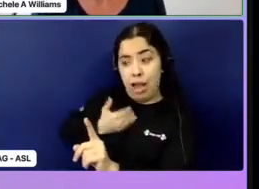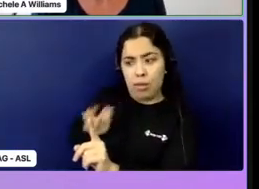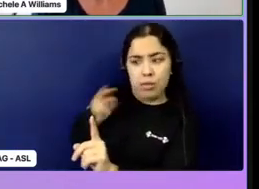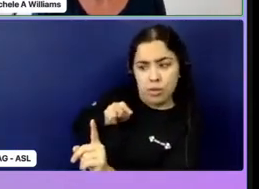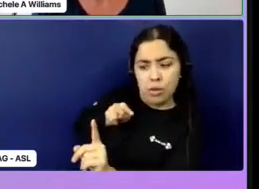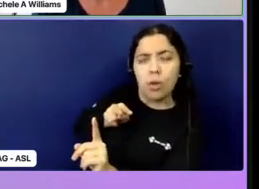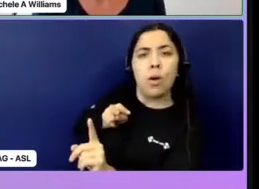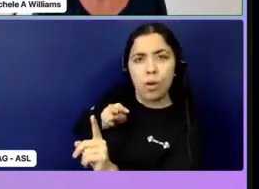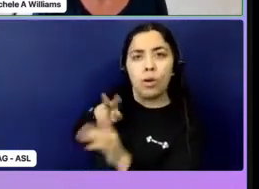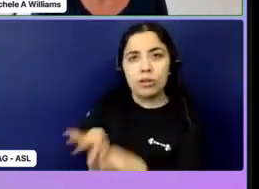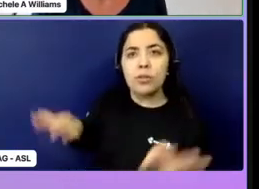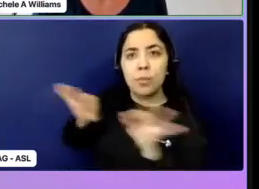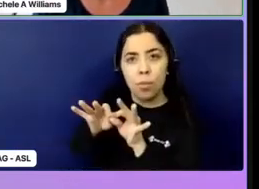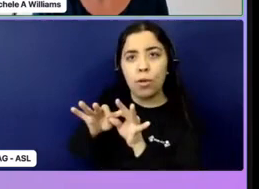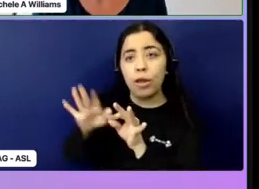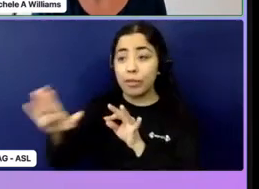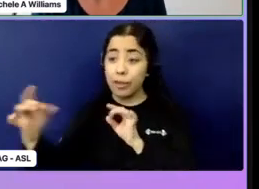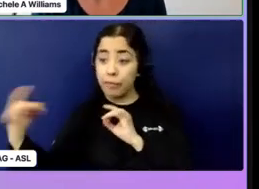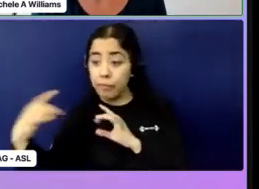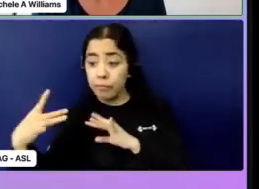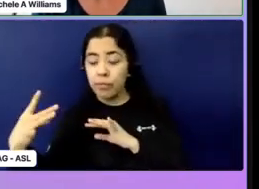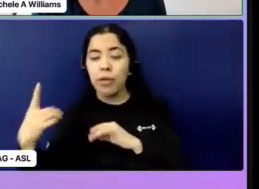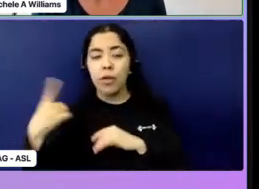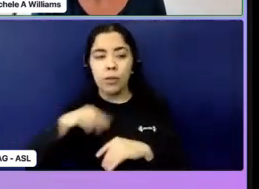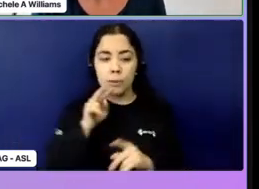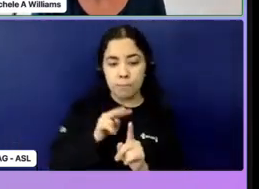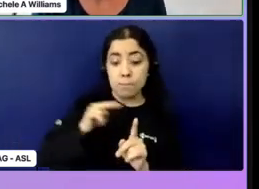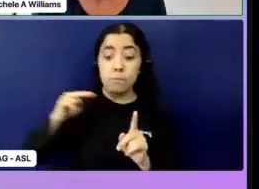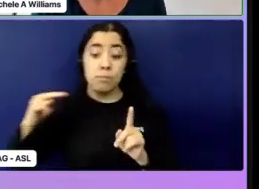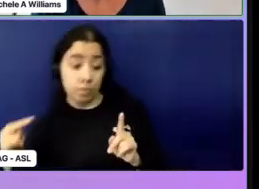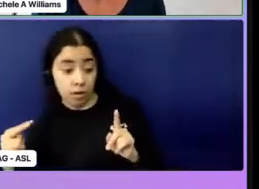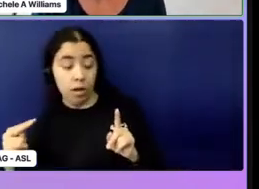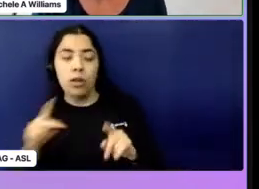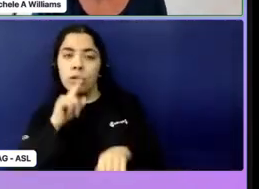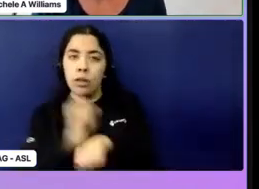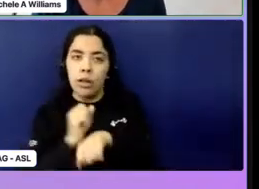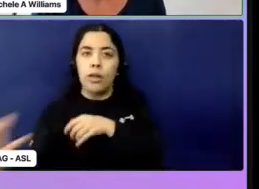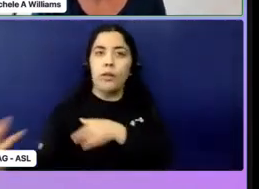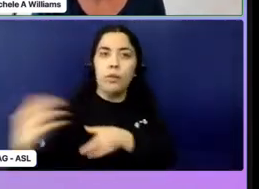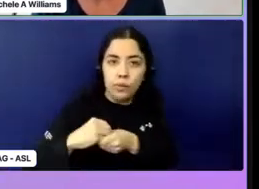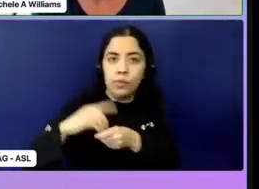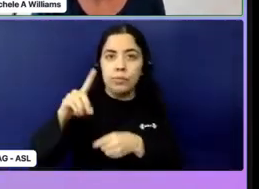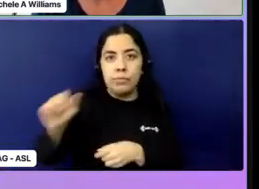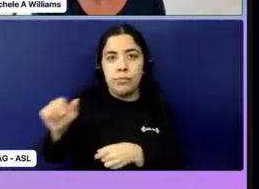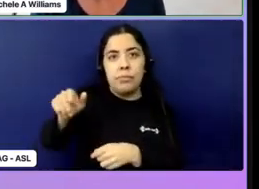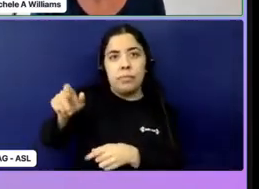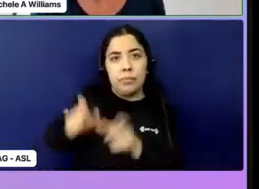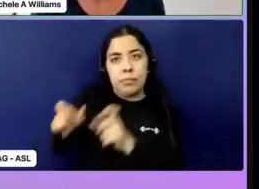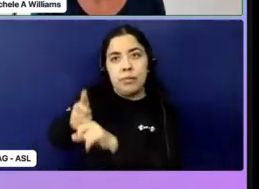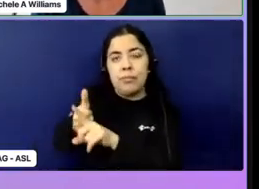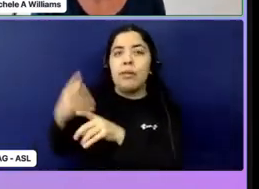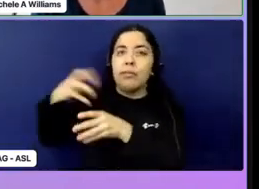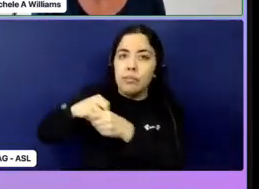are thinking about, thinking about our viewpoints of disabilities is going to be important for interpreting them those results,